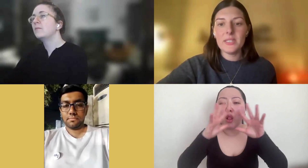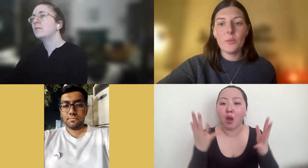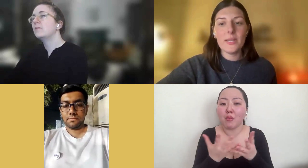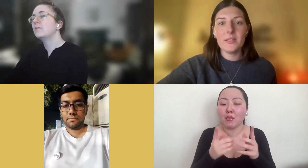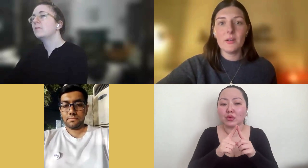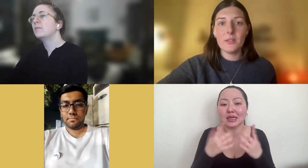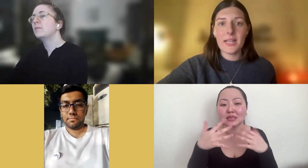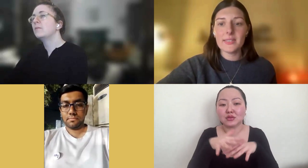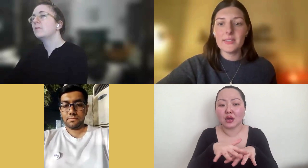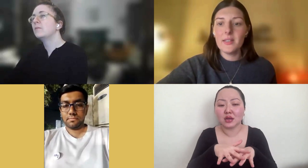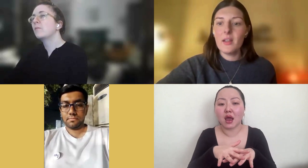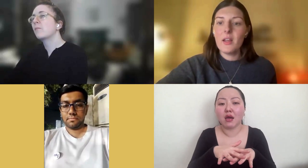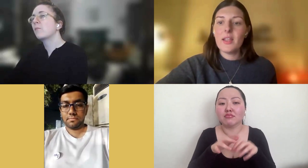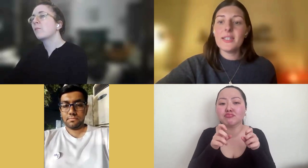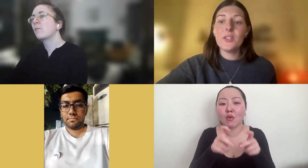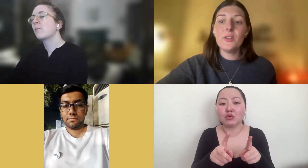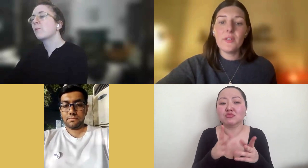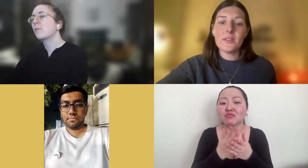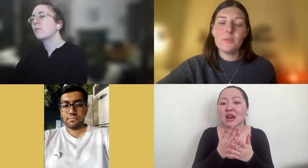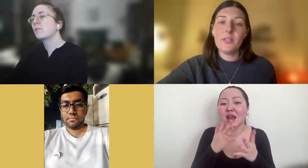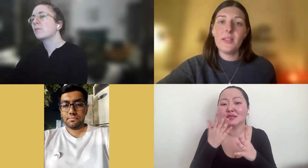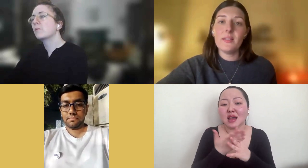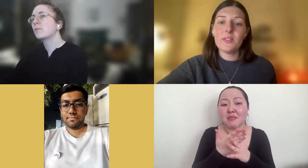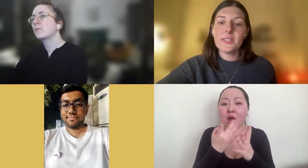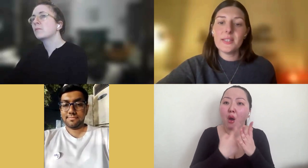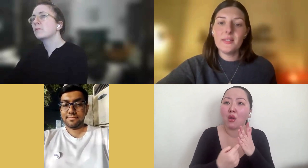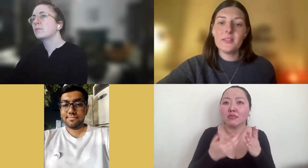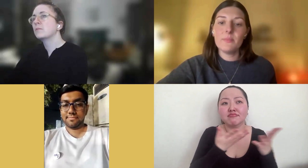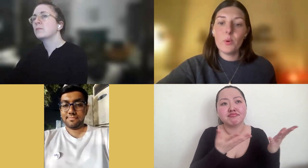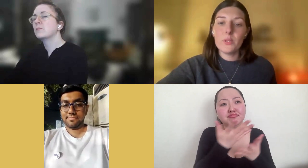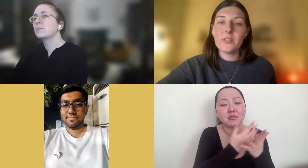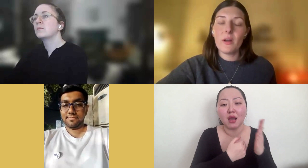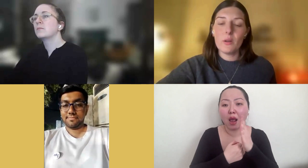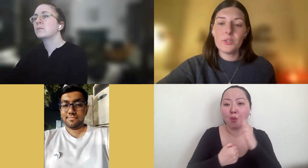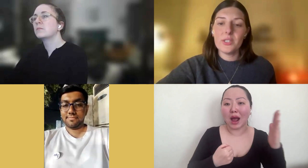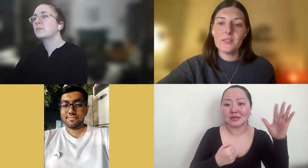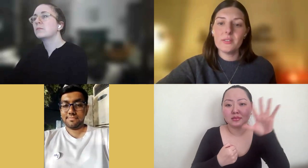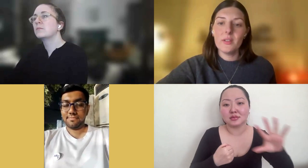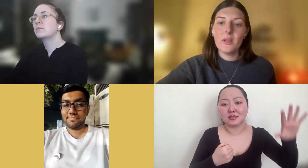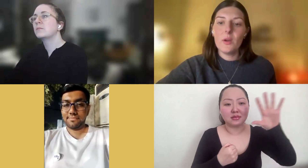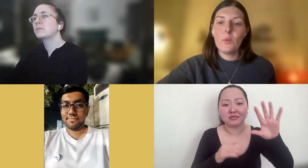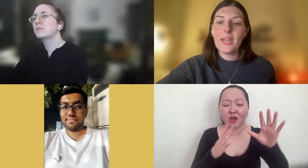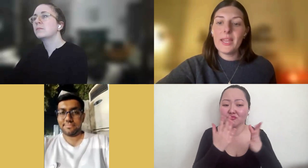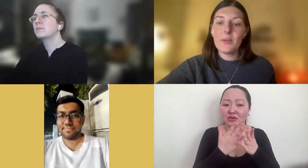limited to Western context, it is a universal need that transcends borders and cultures. We